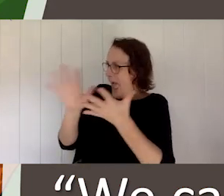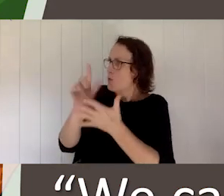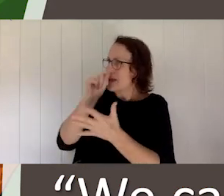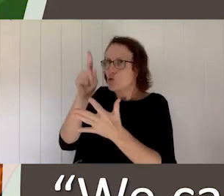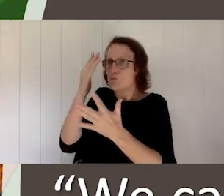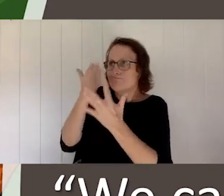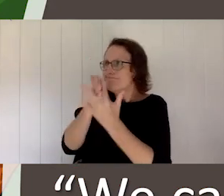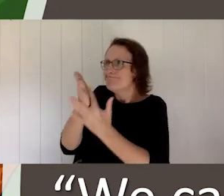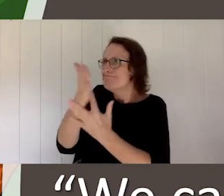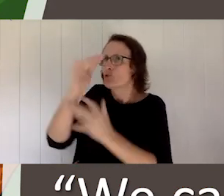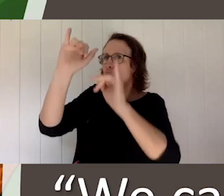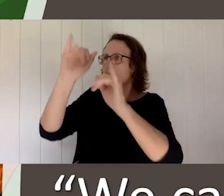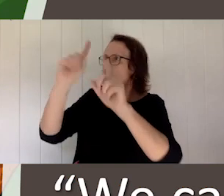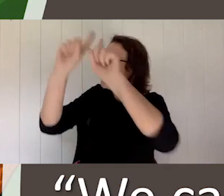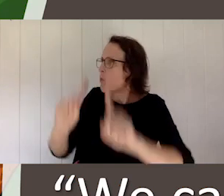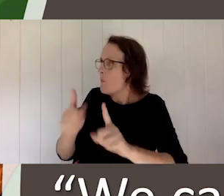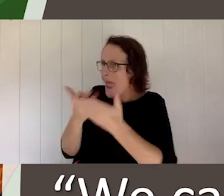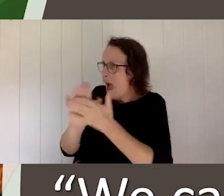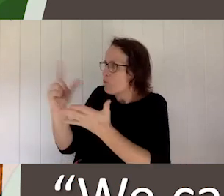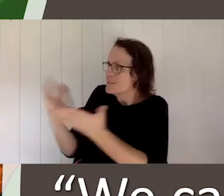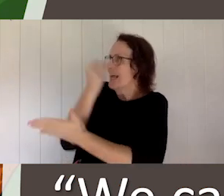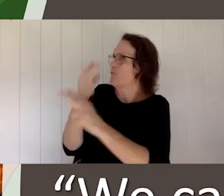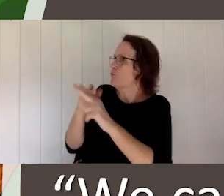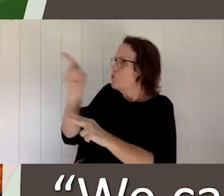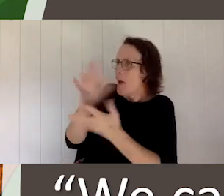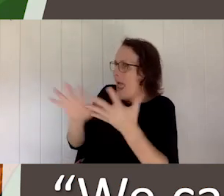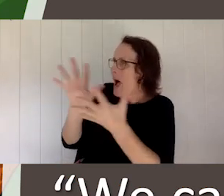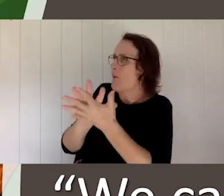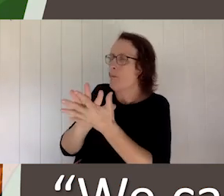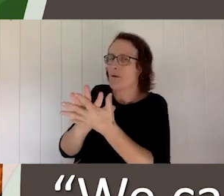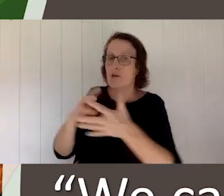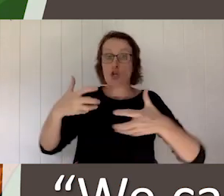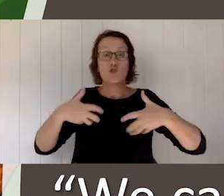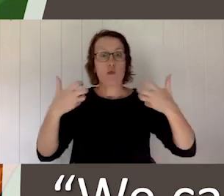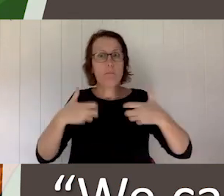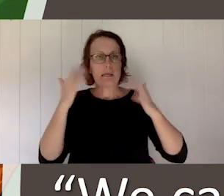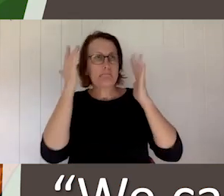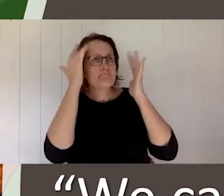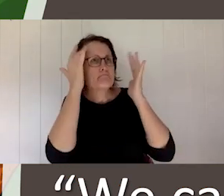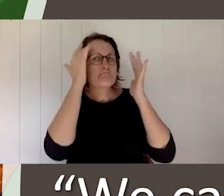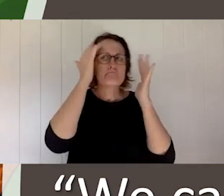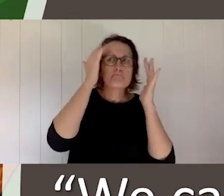storm. What's the way you're going to get by?" The monkey went away and thought about it and spoke more with the squirrel. Together, they devised